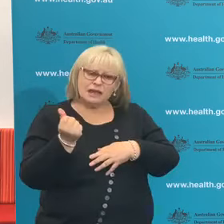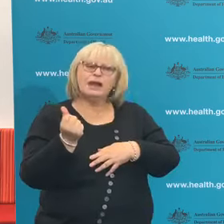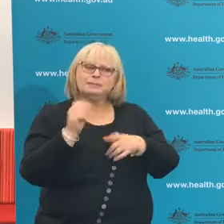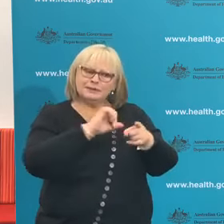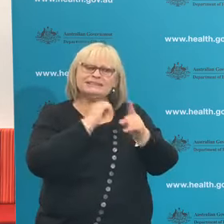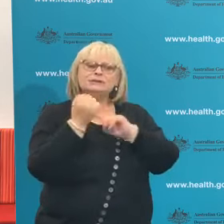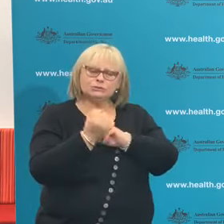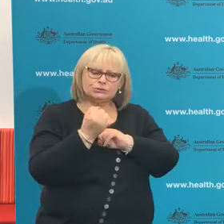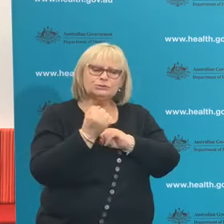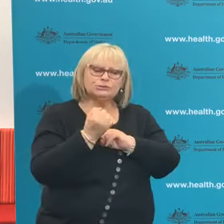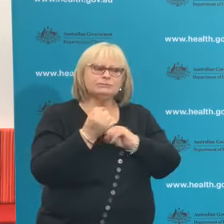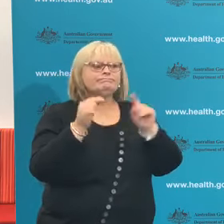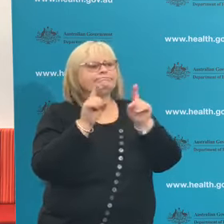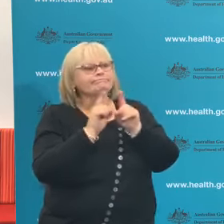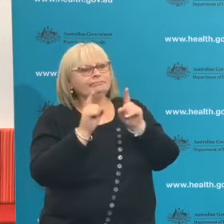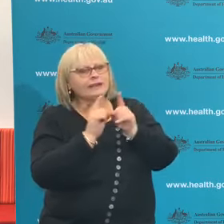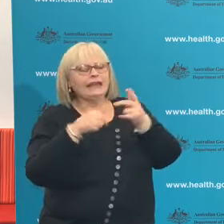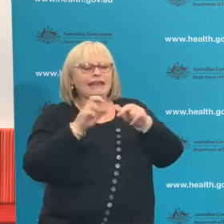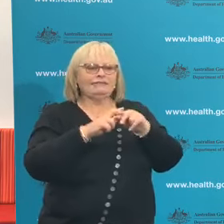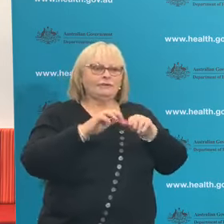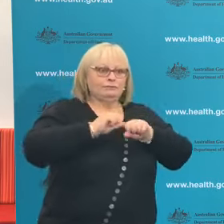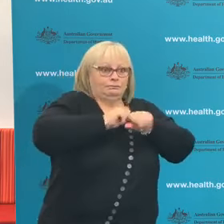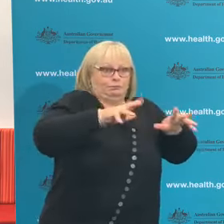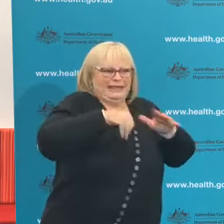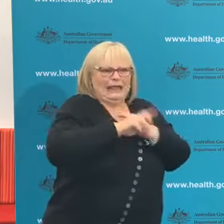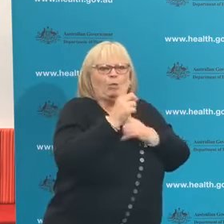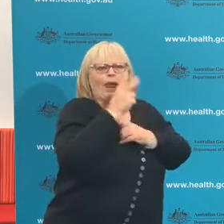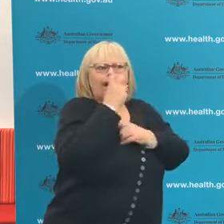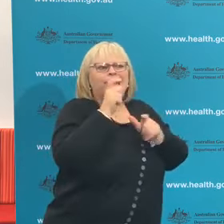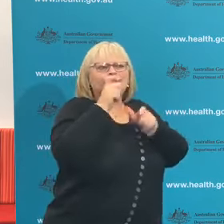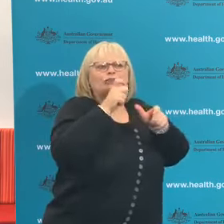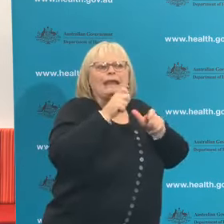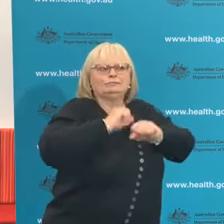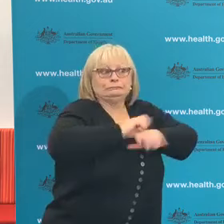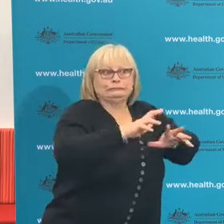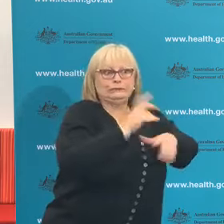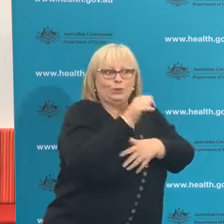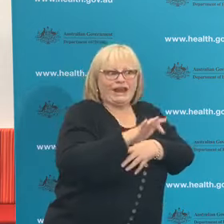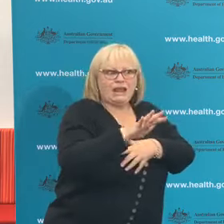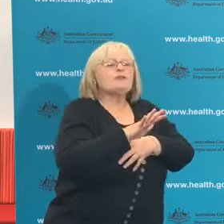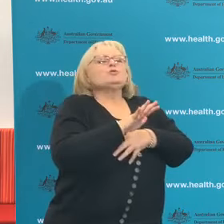such as if there's an outbreak in a facility or if a facility is in a